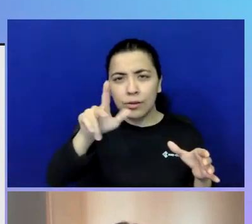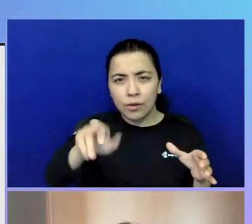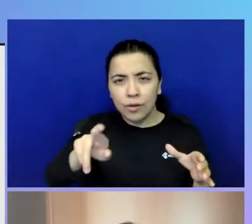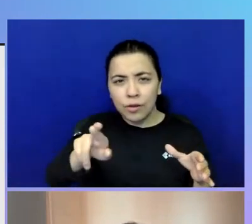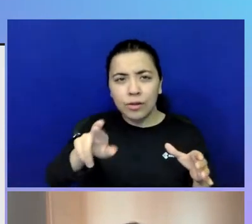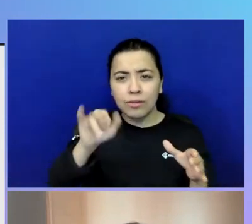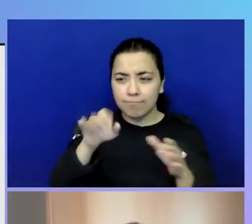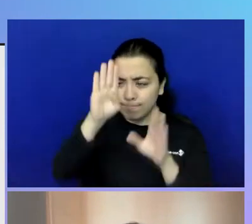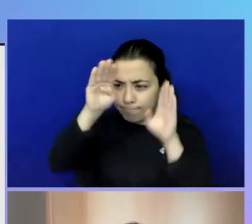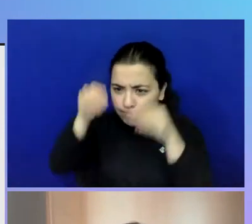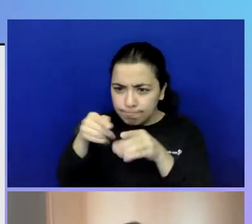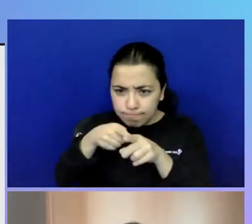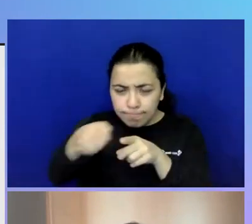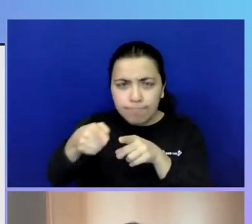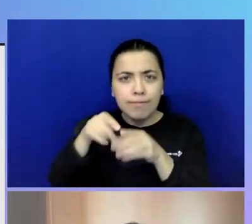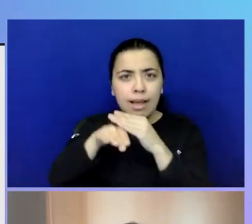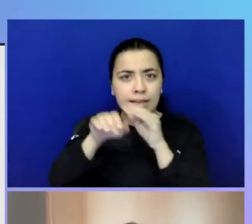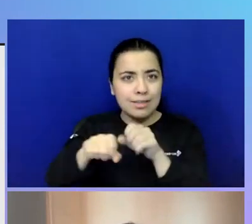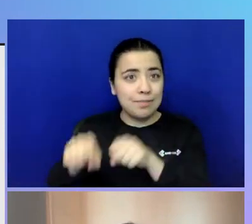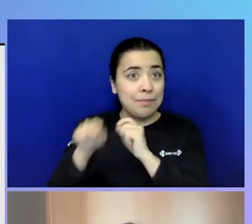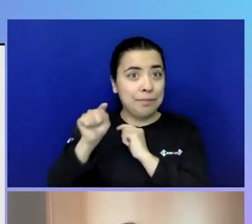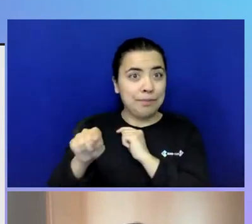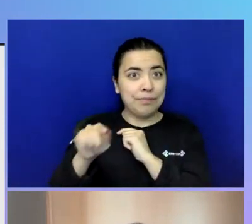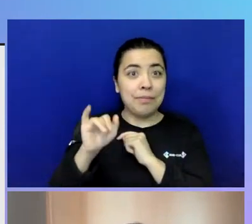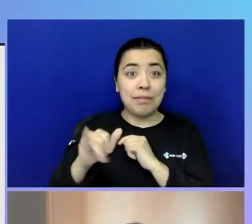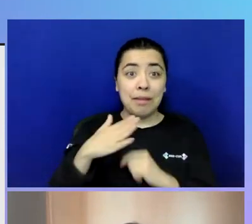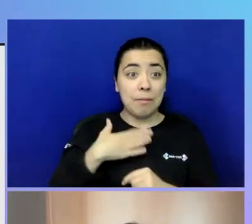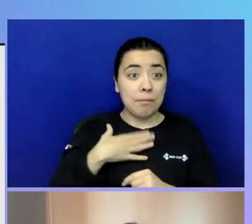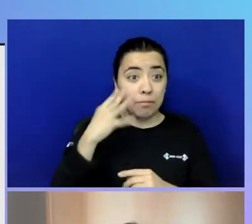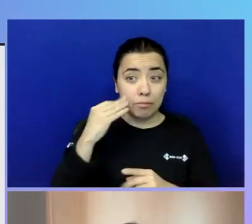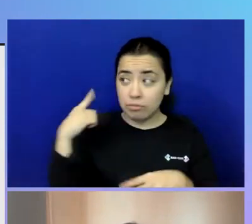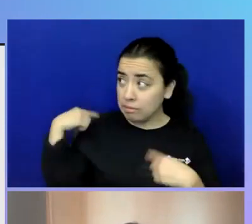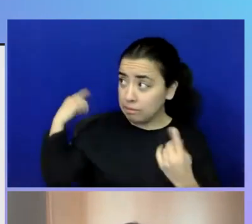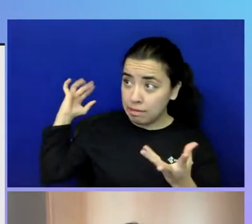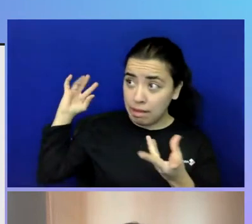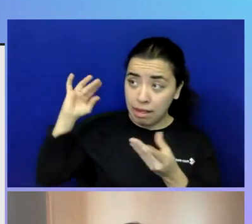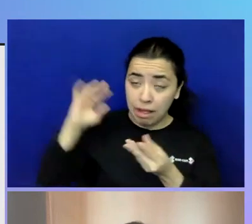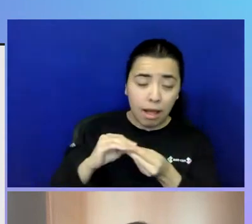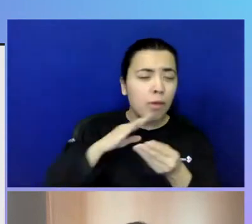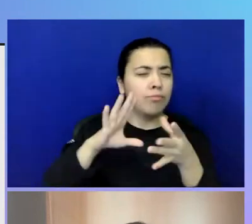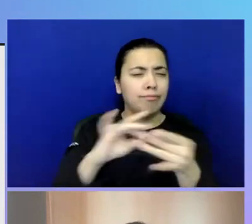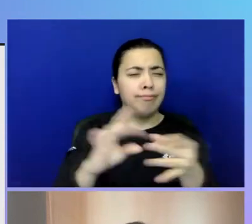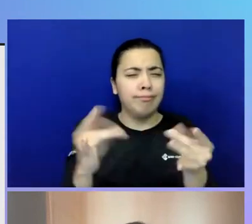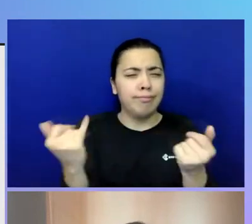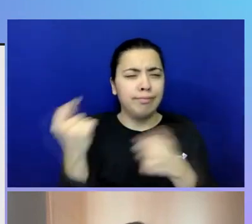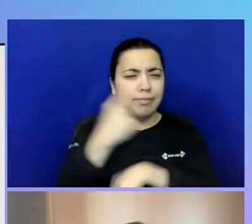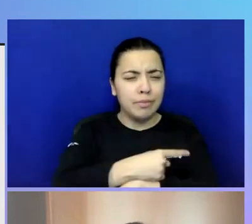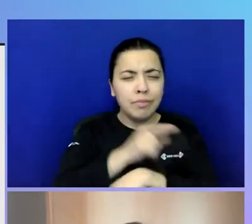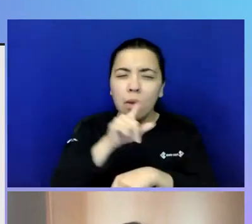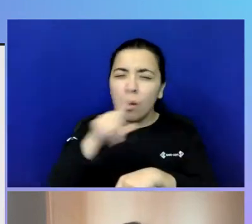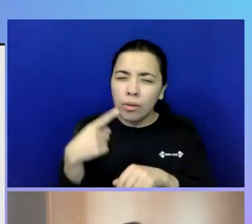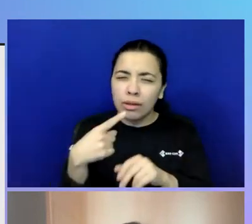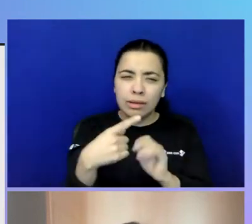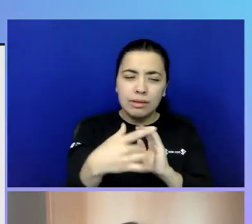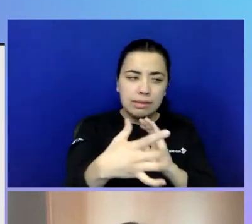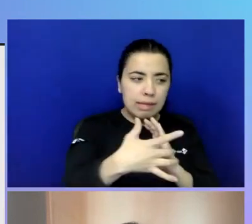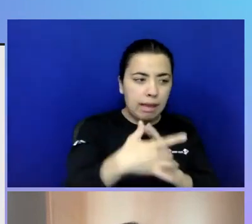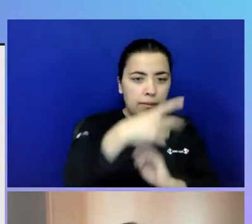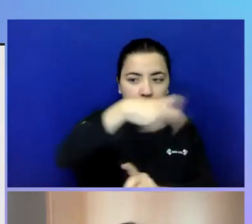this journey, I will be sharing with you all today. Um, it's not just about the technical migration often, um, though of